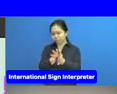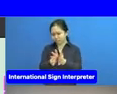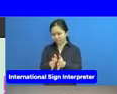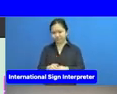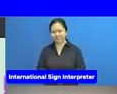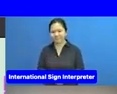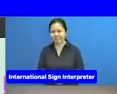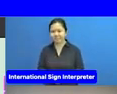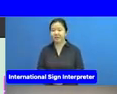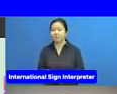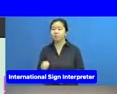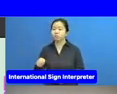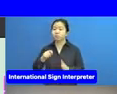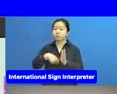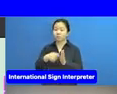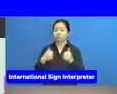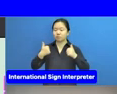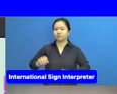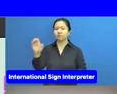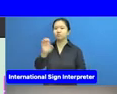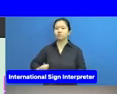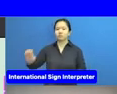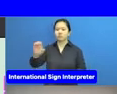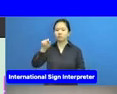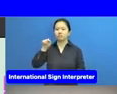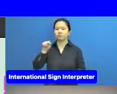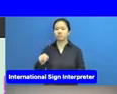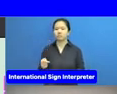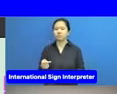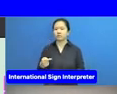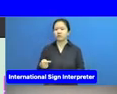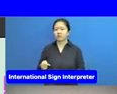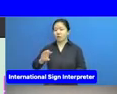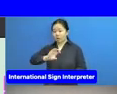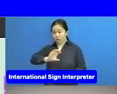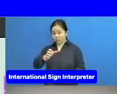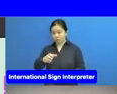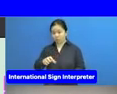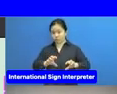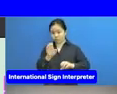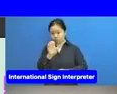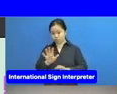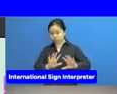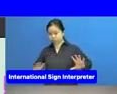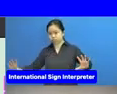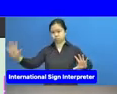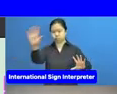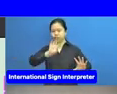which are part of Creative Europe and we want to tell you that Perform Europe aims to move towards